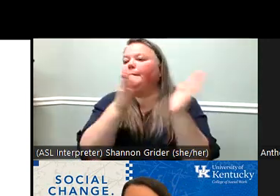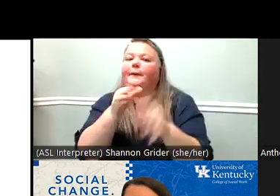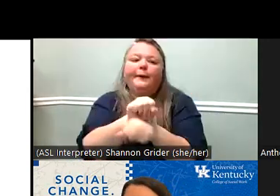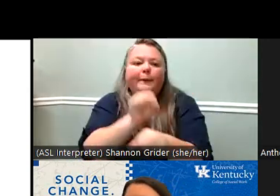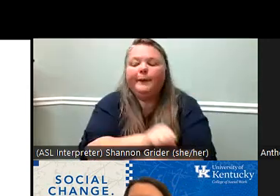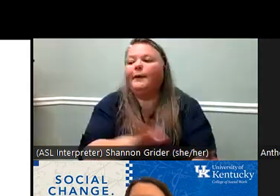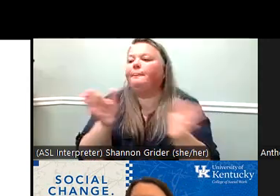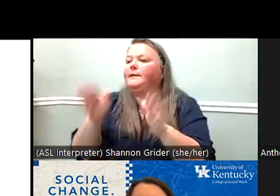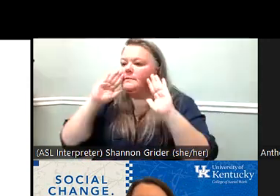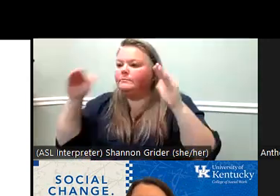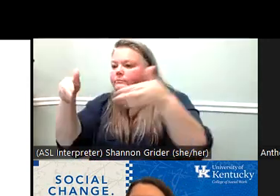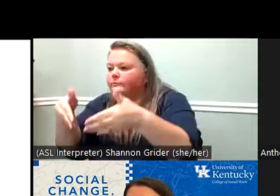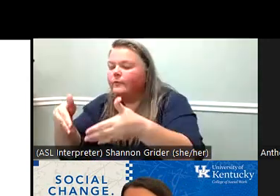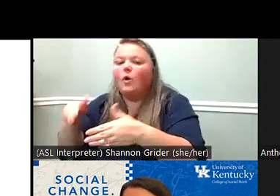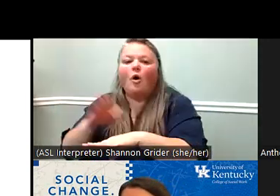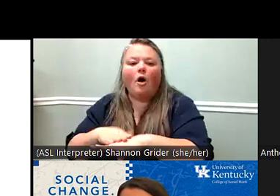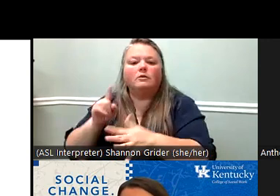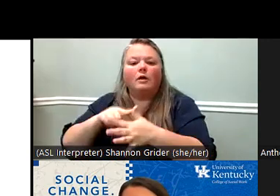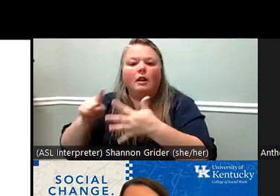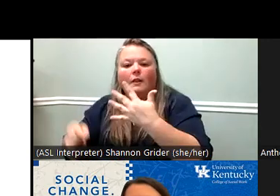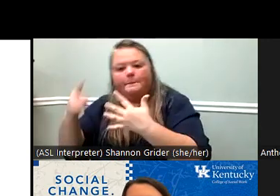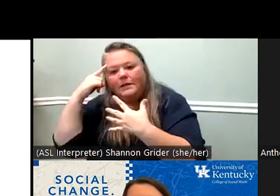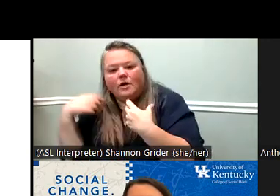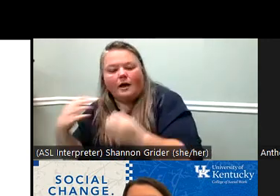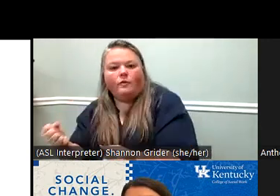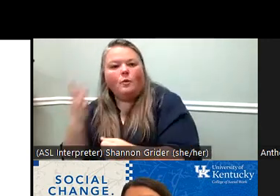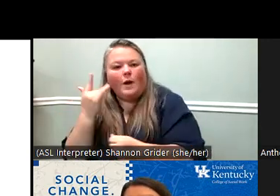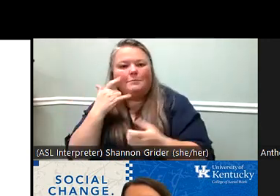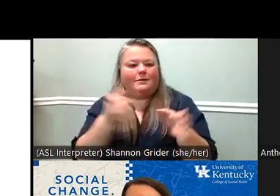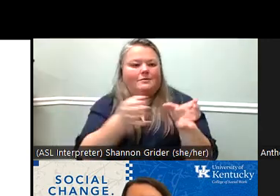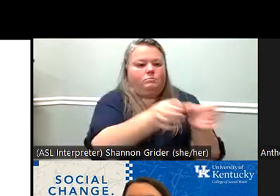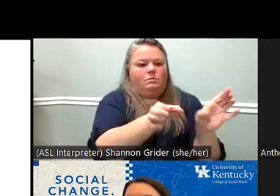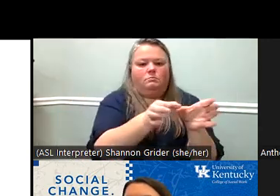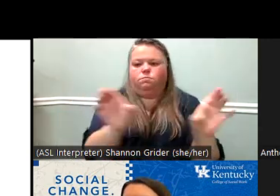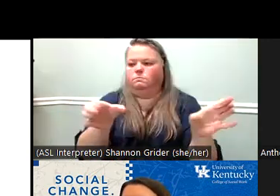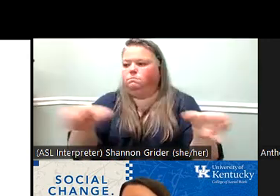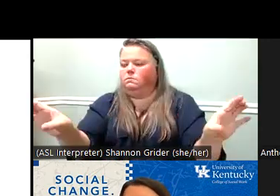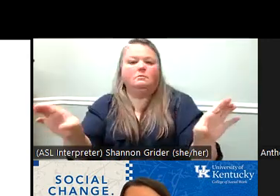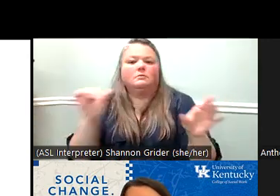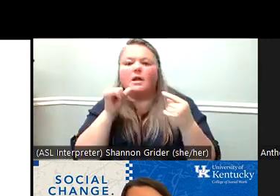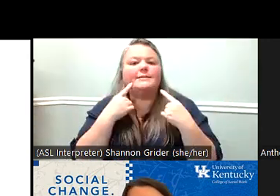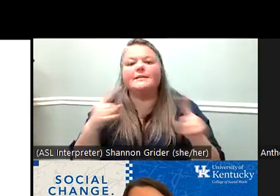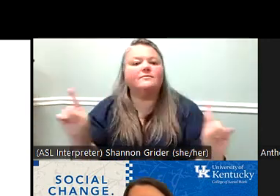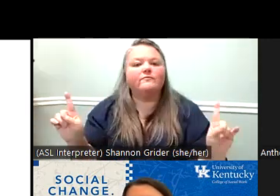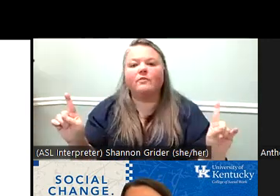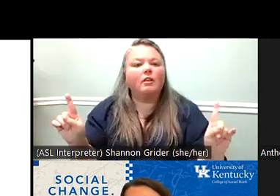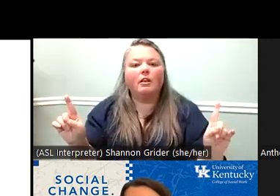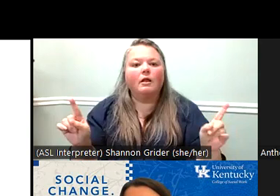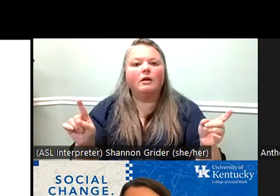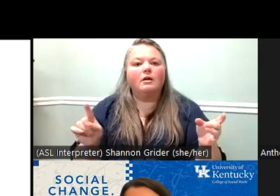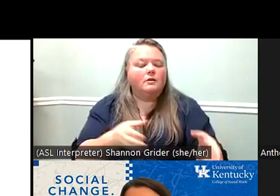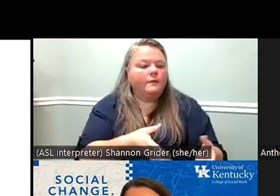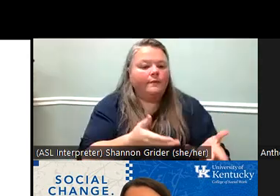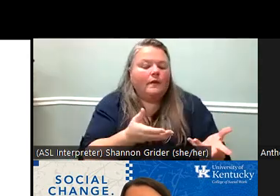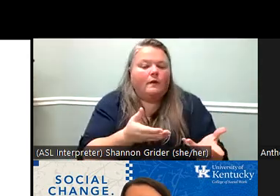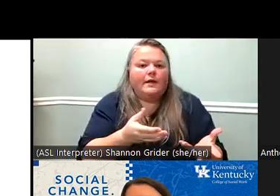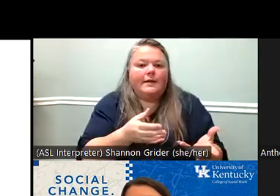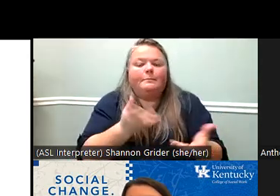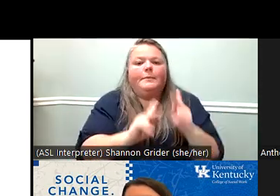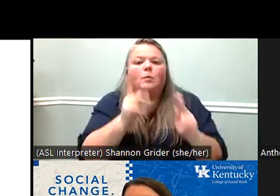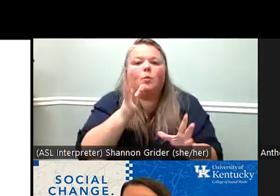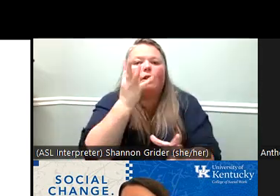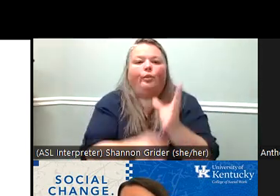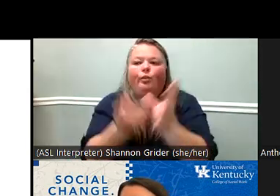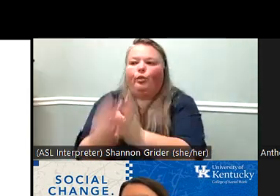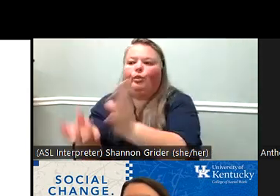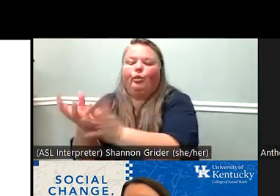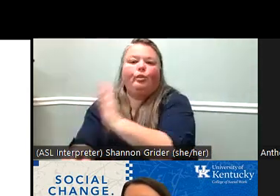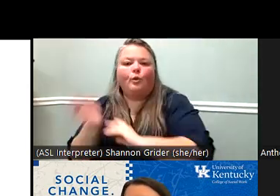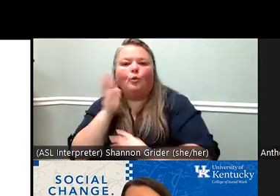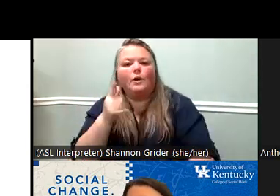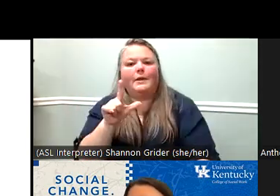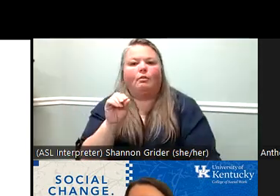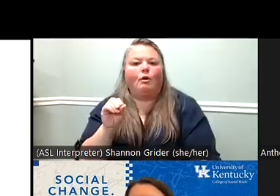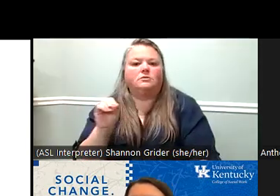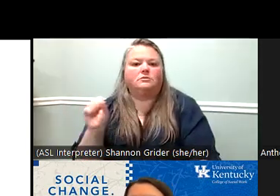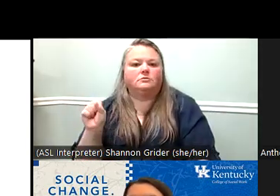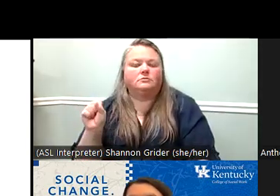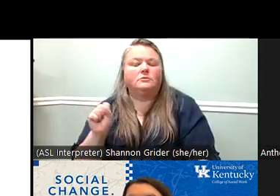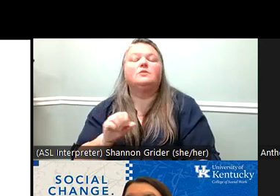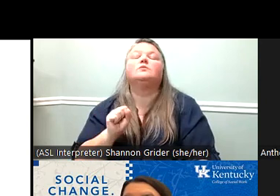WE SHOULDN'T TAKE AN ISSUE HERE LIKE HEARING LOSS AND SAY, OKAY, THIS PROVIDER, YOU DEAL WITH THE HEARING LOSS, THIS PROVIDER DEALS WITH EMPLOYMENT, THIS PROVIDER